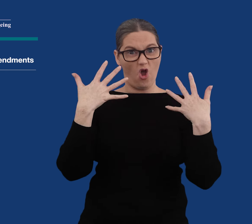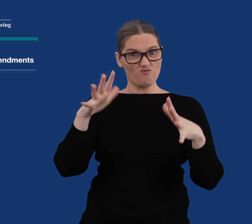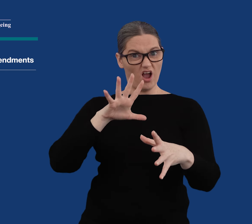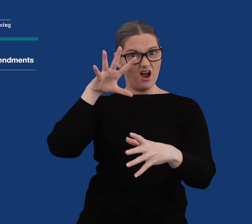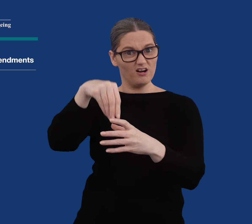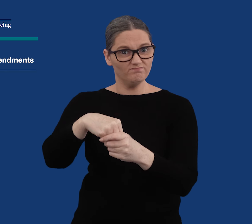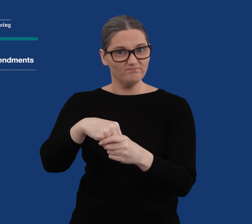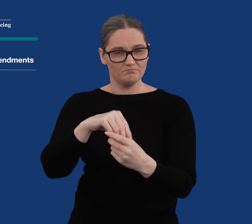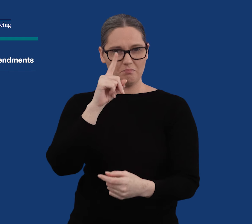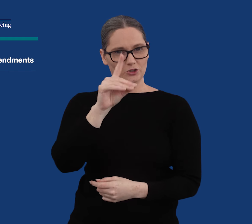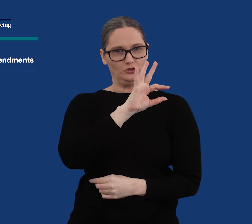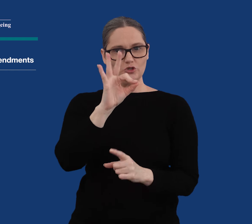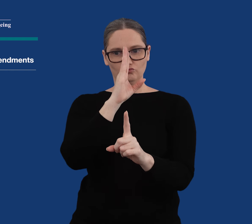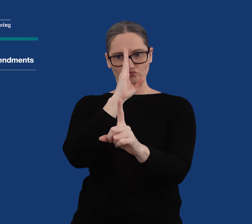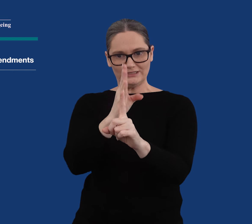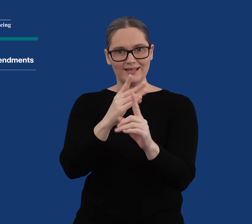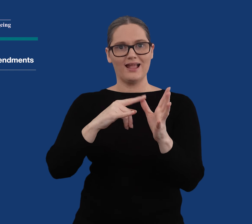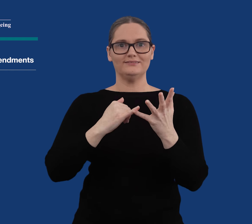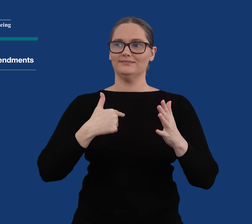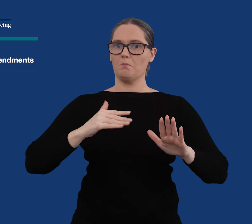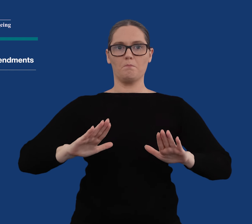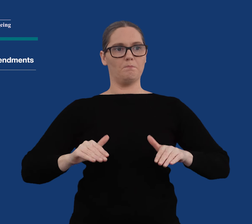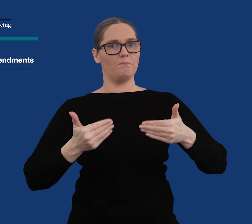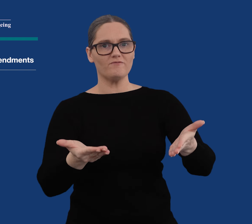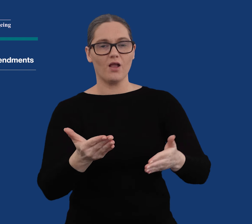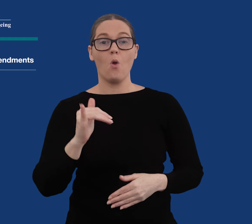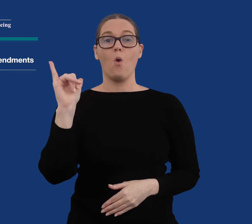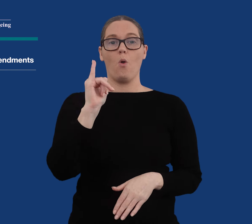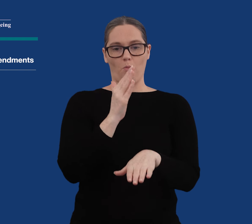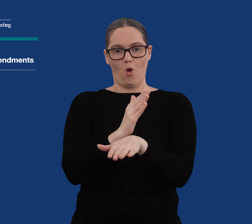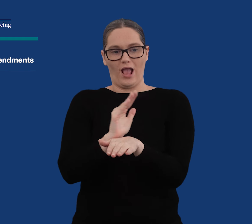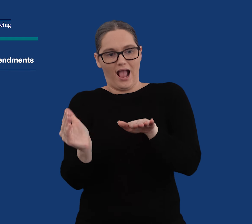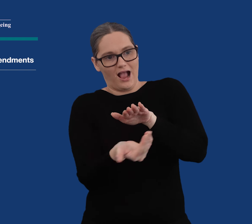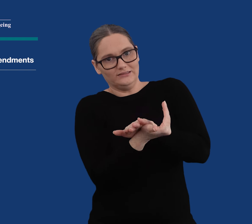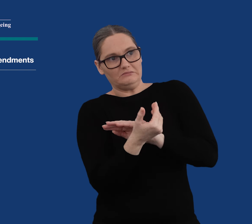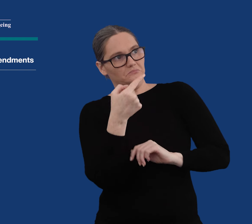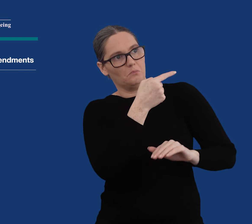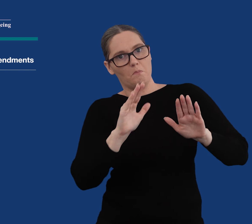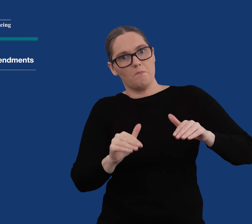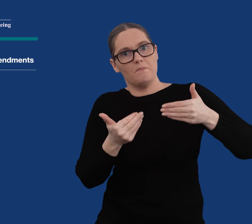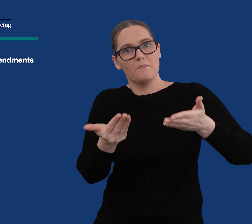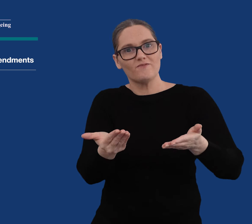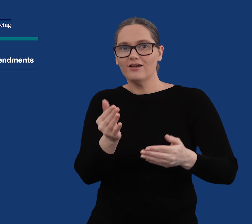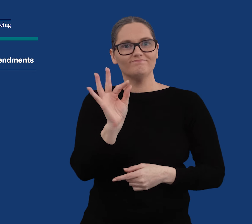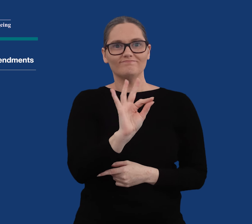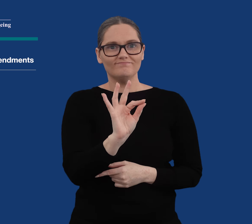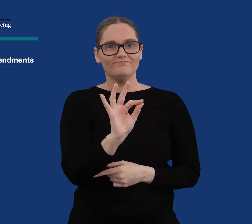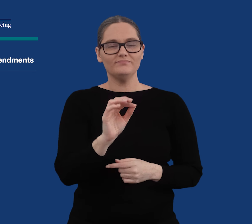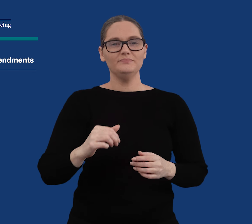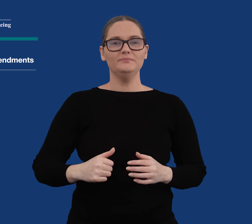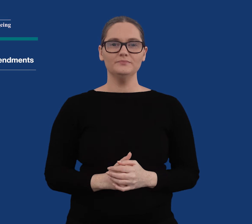or currently operating in the market but not directly as a provider, or an employee of a provider.